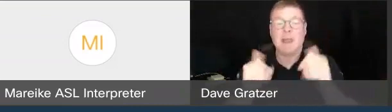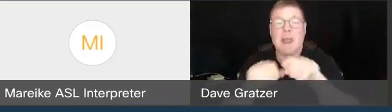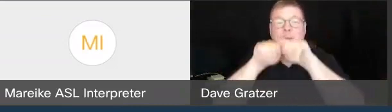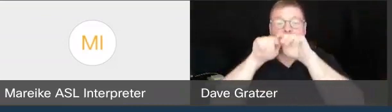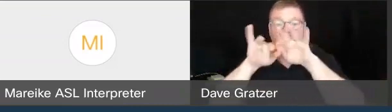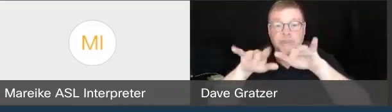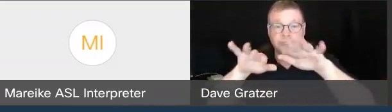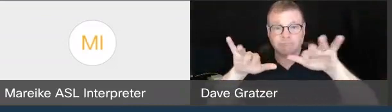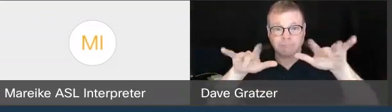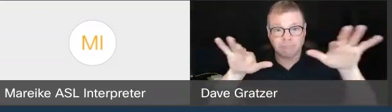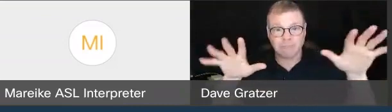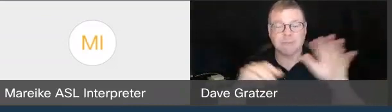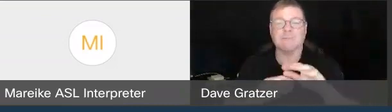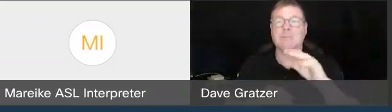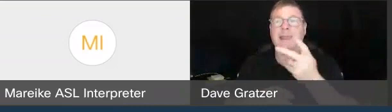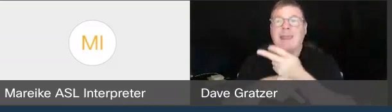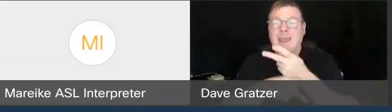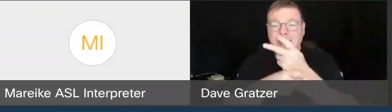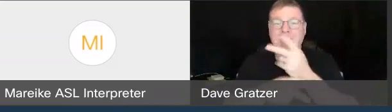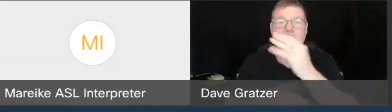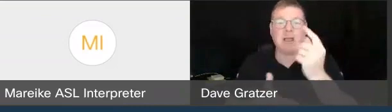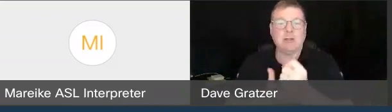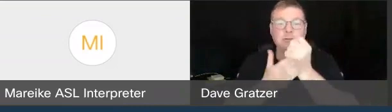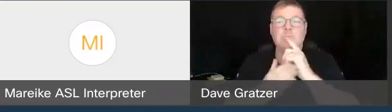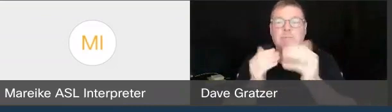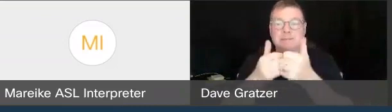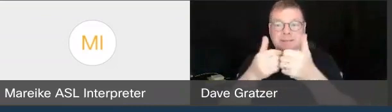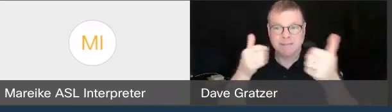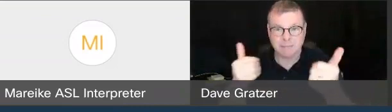the community care and treatment are separate and individuals with severe mental illness